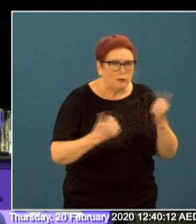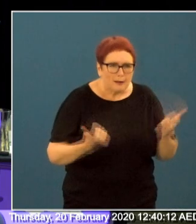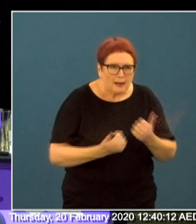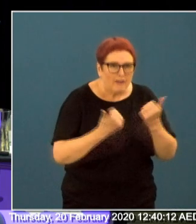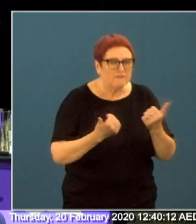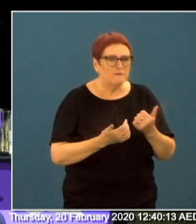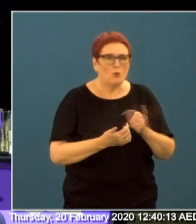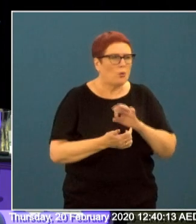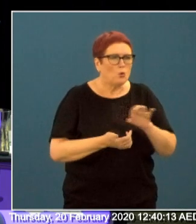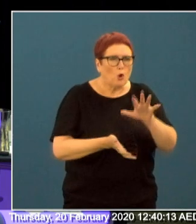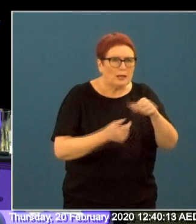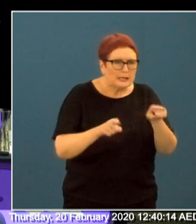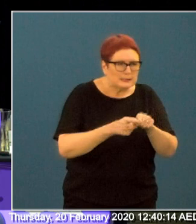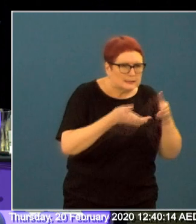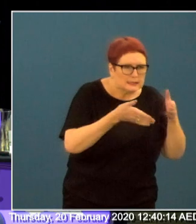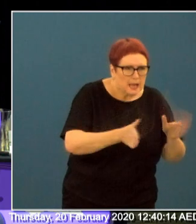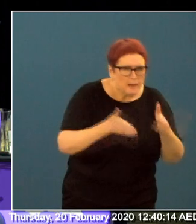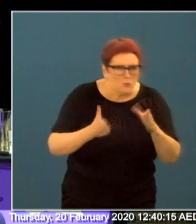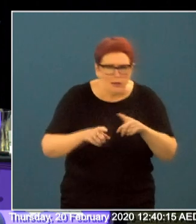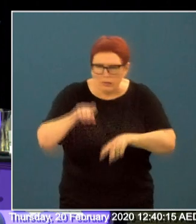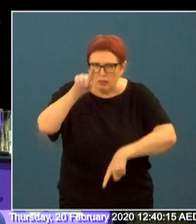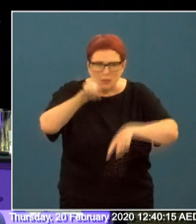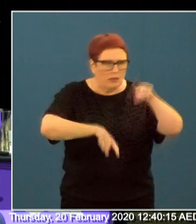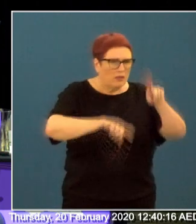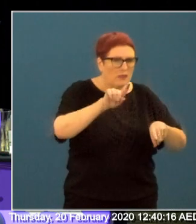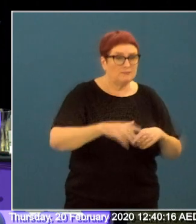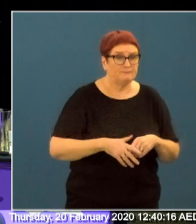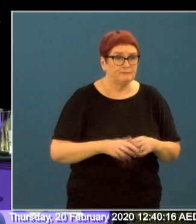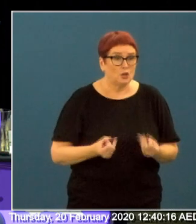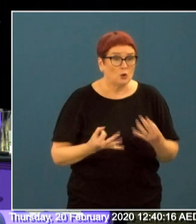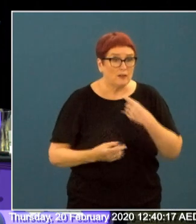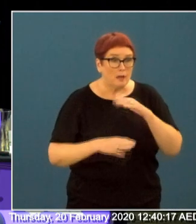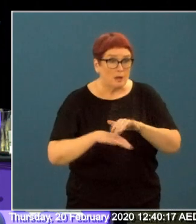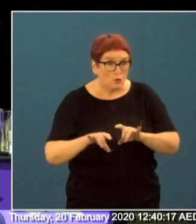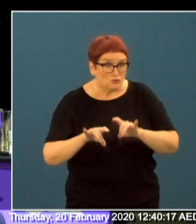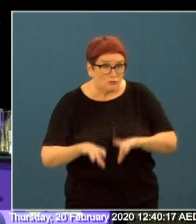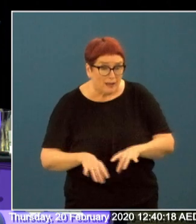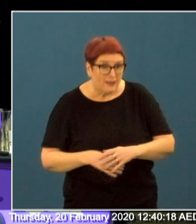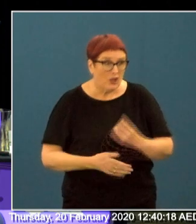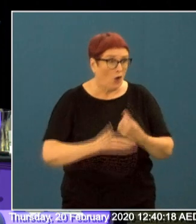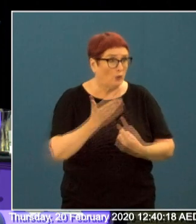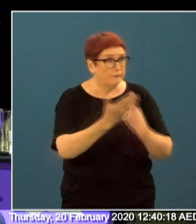it's collected, lack of Australian data, the lack of data in settings.